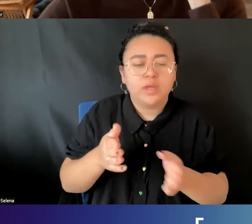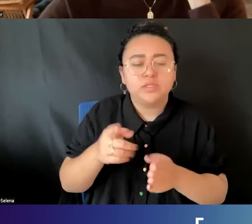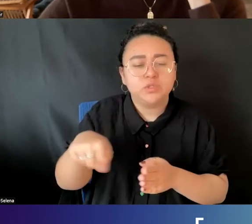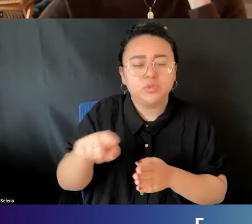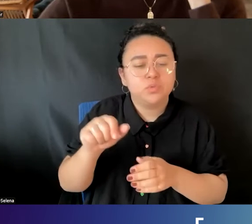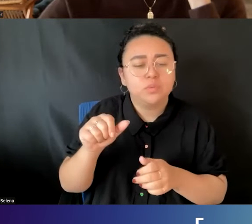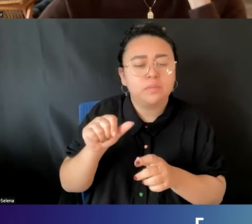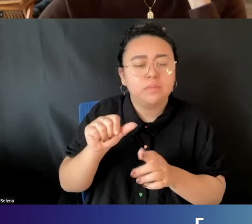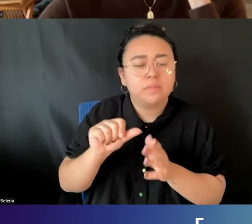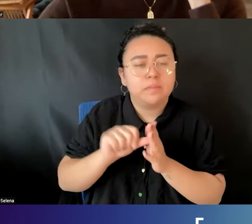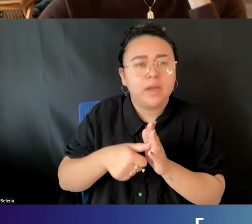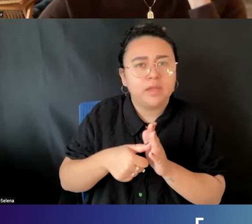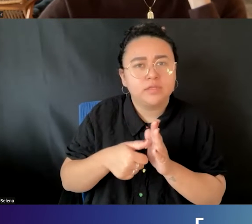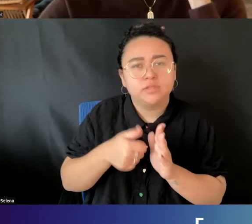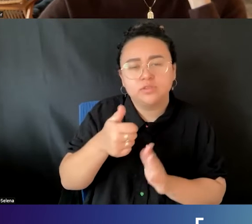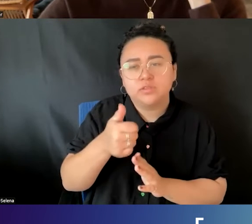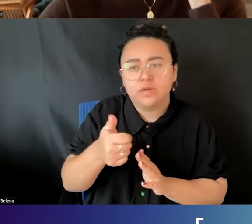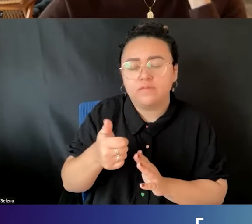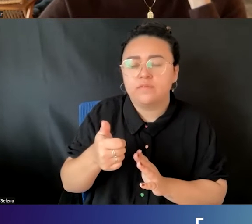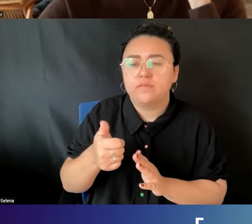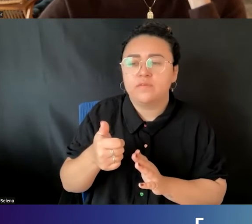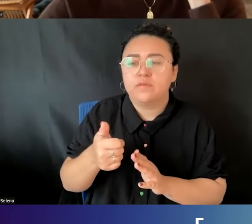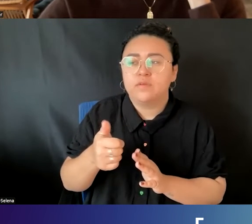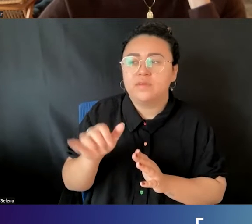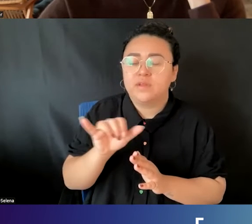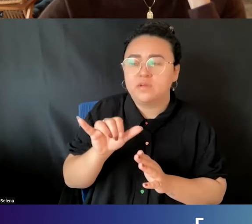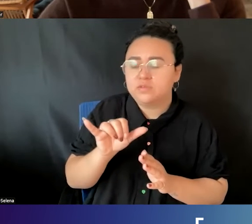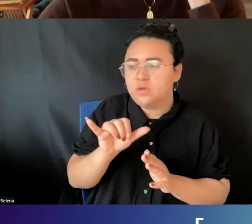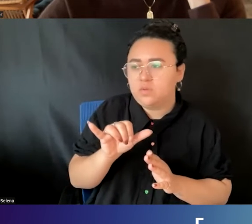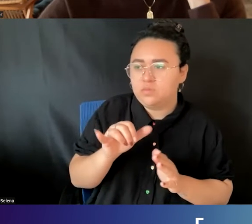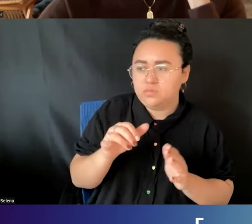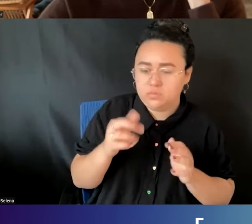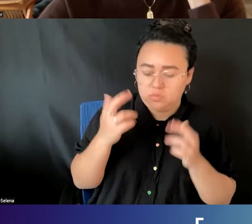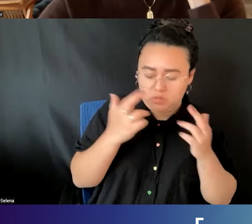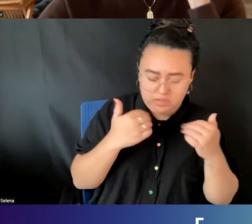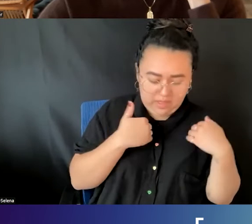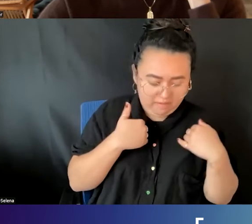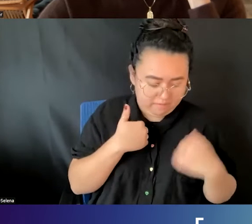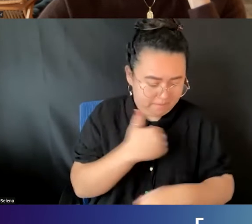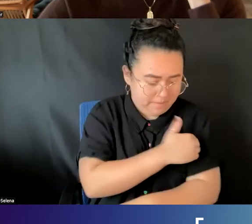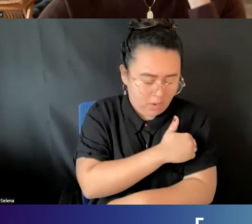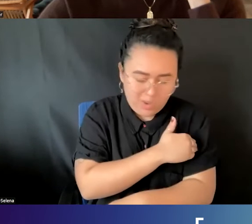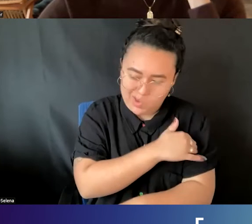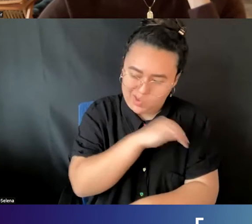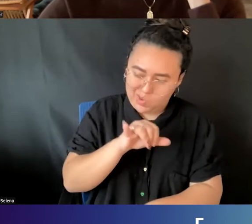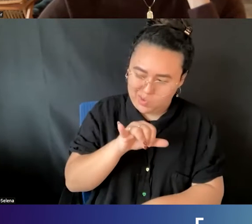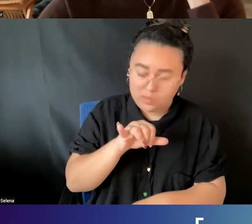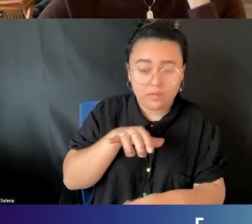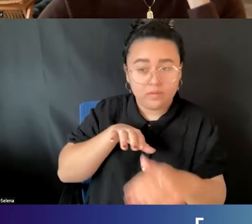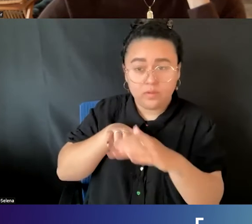and consolidate your power as filmmakers, especially going into interactions where others might doubt or challenge your power?